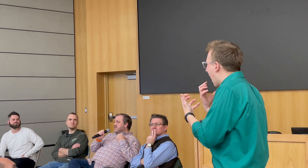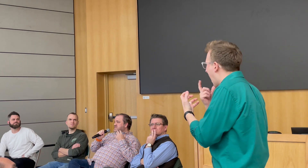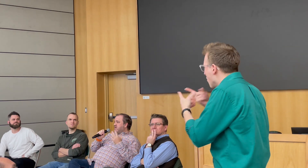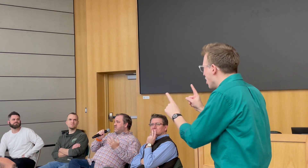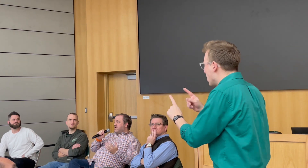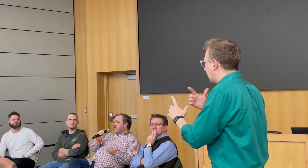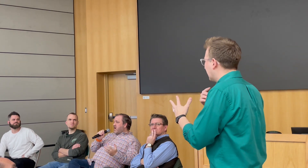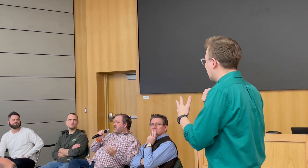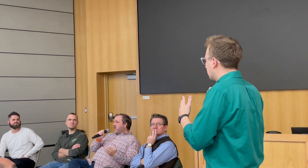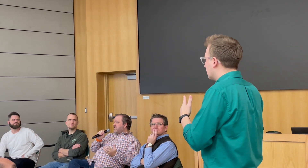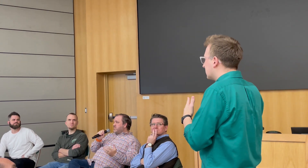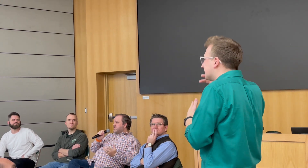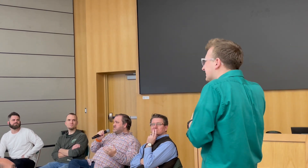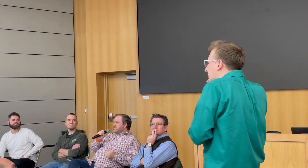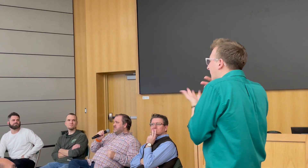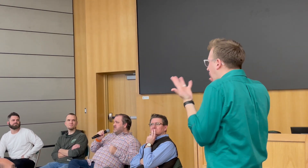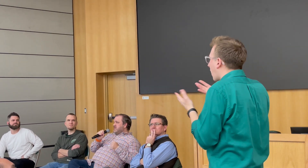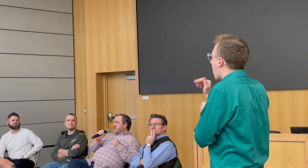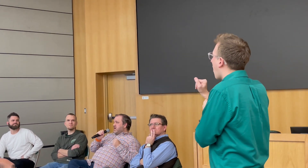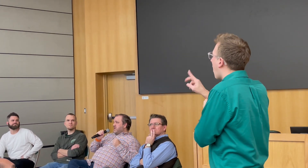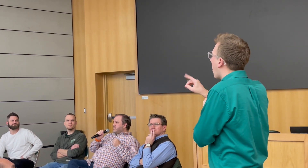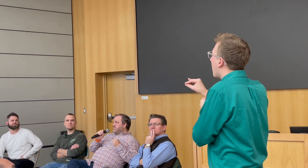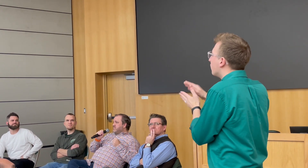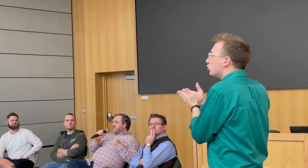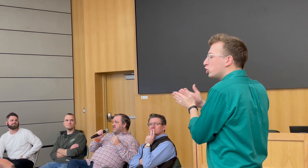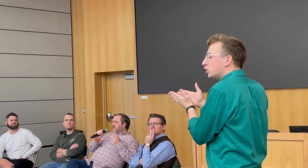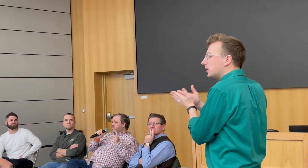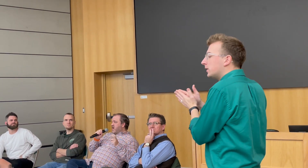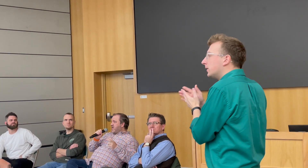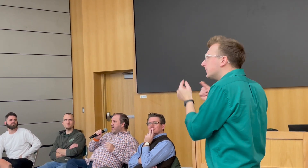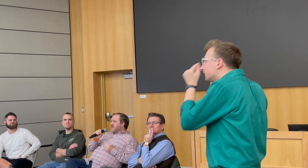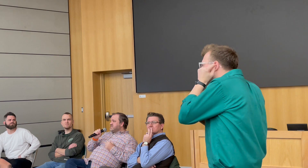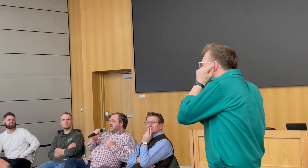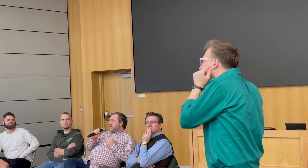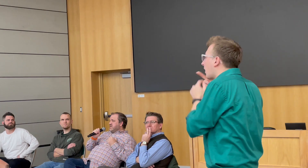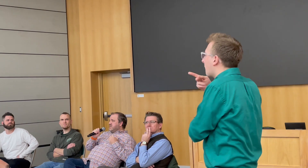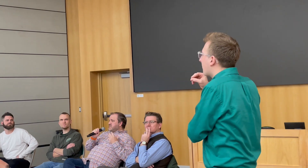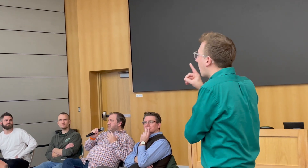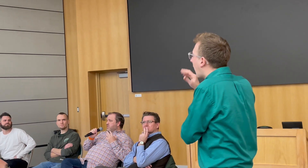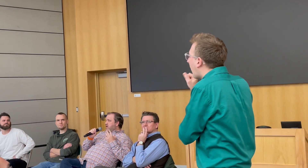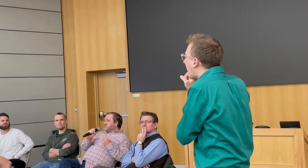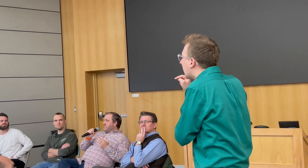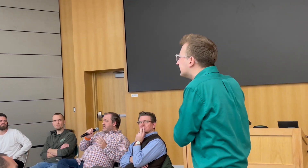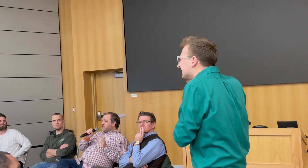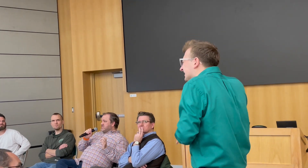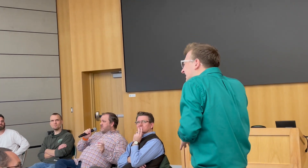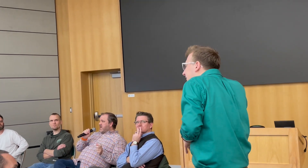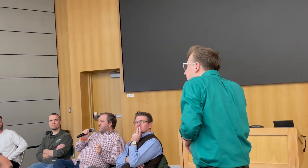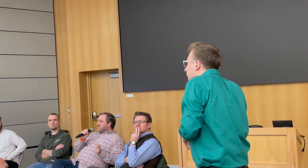listening to a lot of Audi books um listening to podcast you know watching videos with subtitles